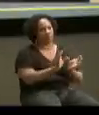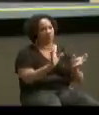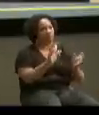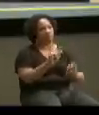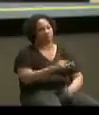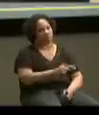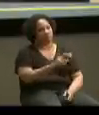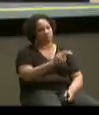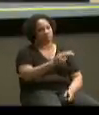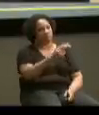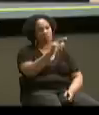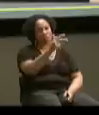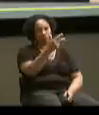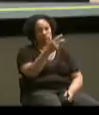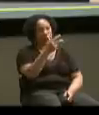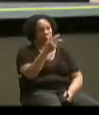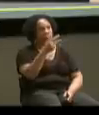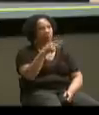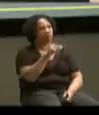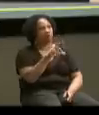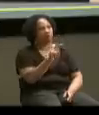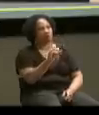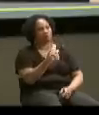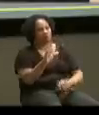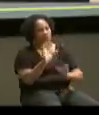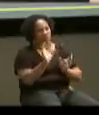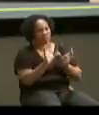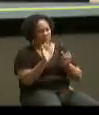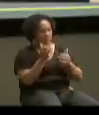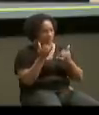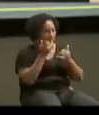WE WILL TAKE ANY LEVEL OF CERTIFICATION. FIRST, SECOND, THIRD PARTY CERTIFICATION.